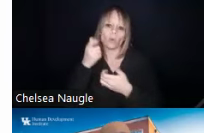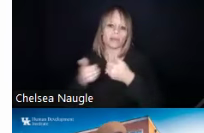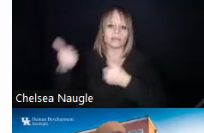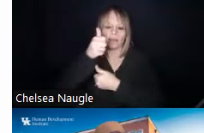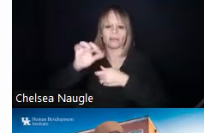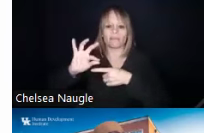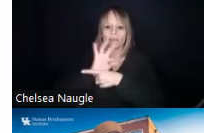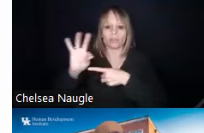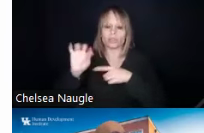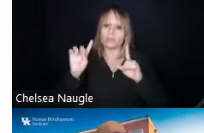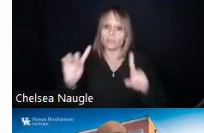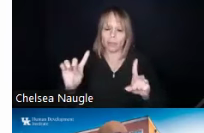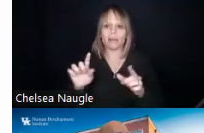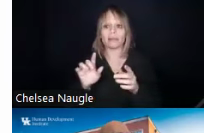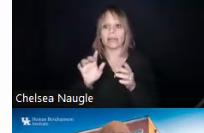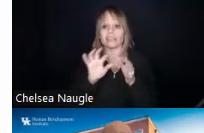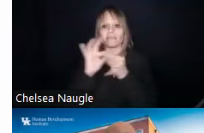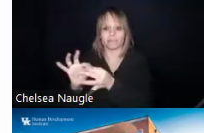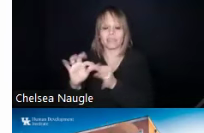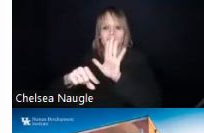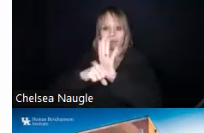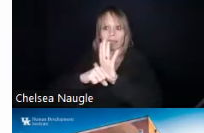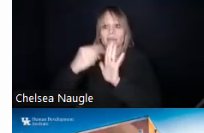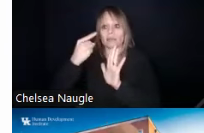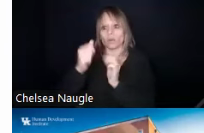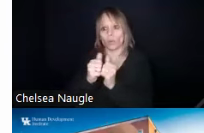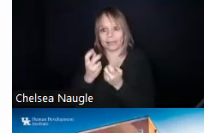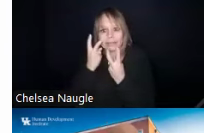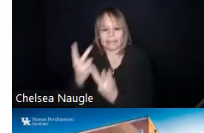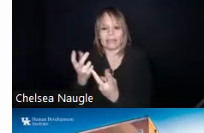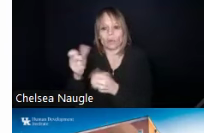it's associated negatively with seeing a special education specialist again this is probably an artifact if somebody is